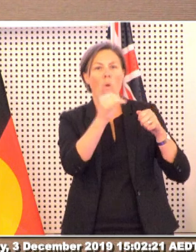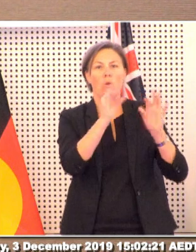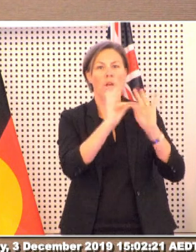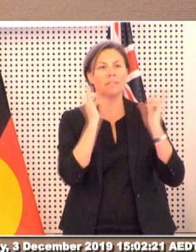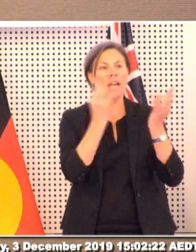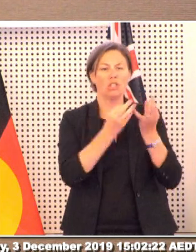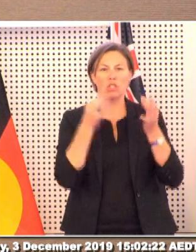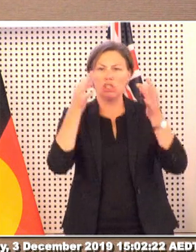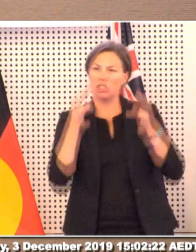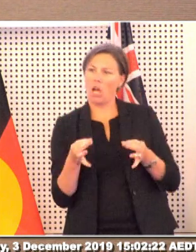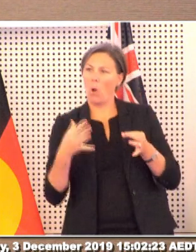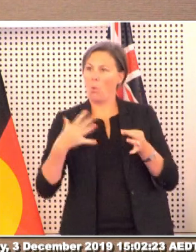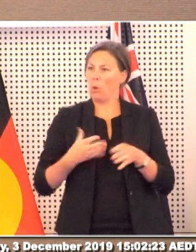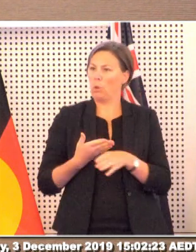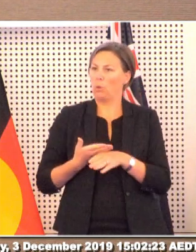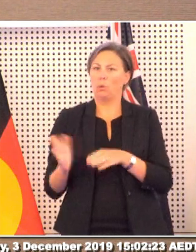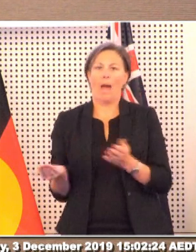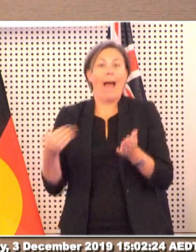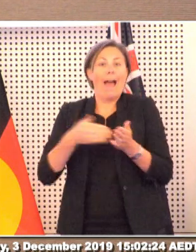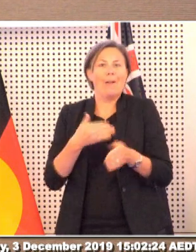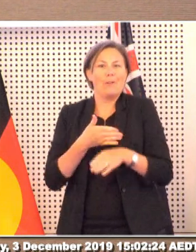The Victorian Mental Health Royal Commission, in its report, the first thing